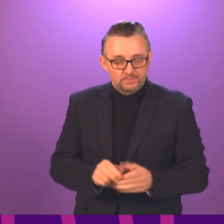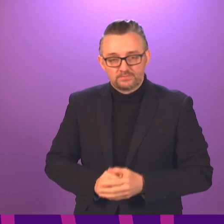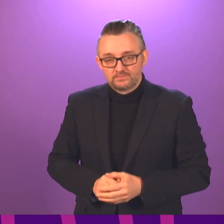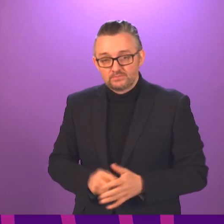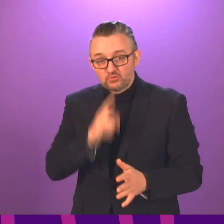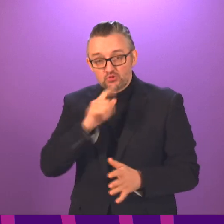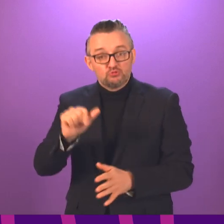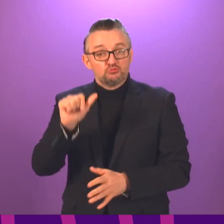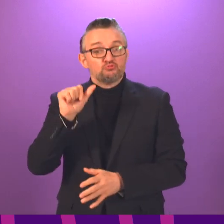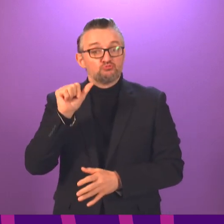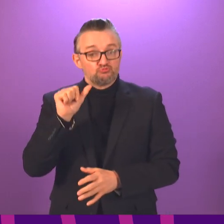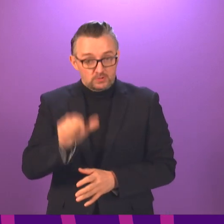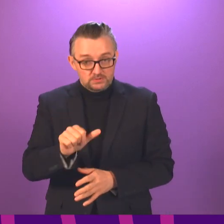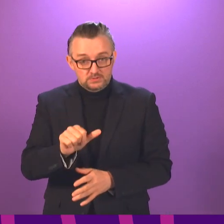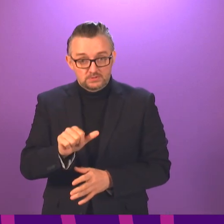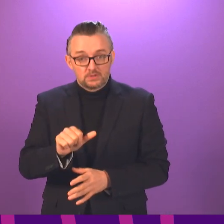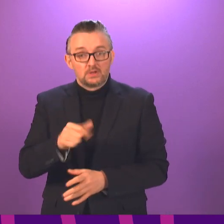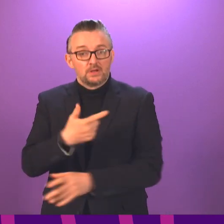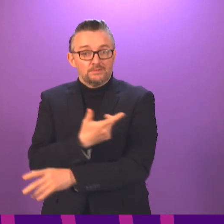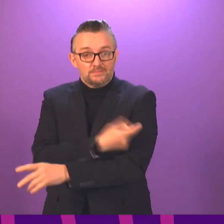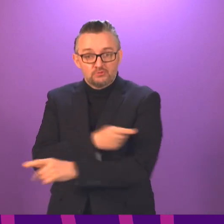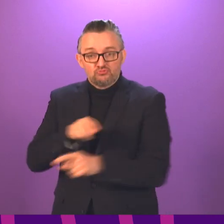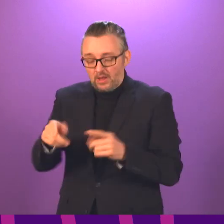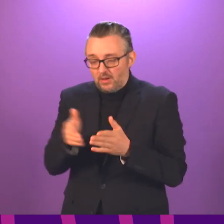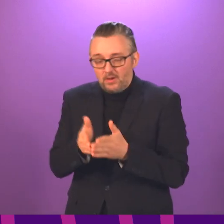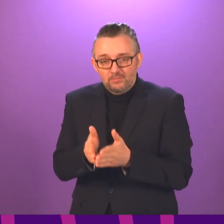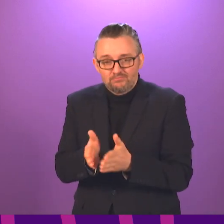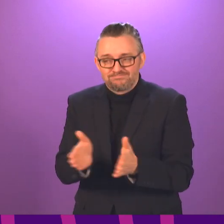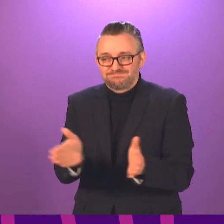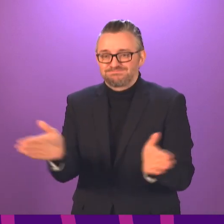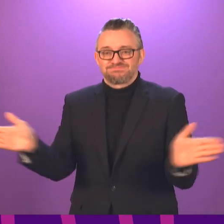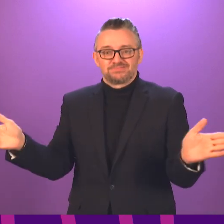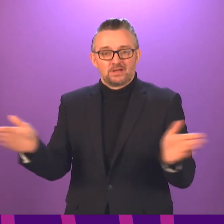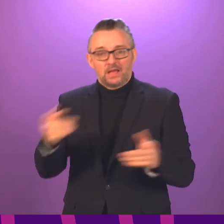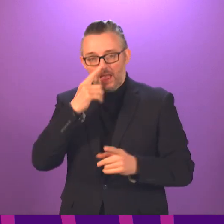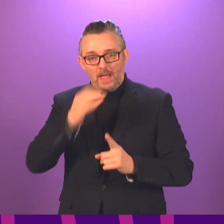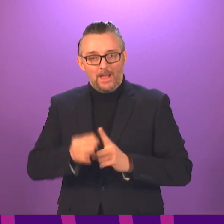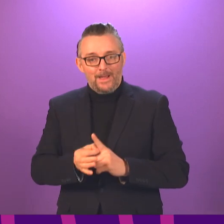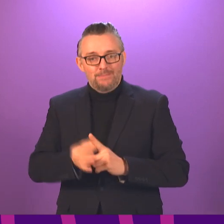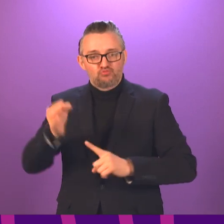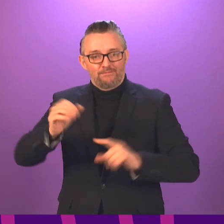Government should reconsider its reopening plan for the country with respect to the improved results that we are seeing.